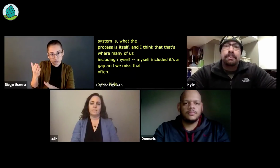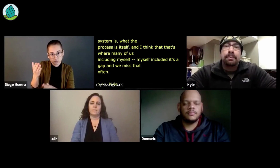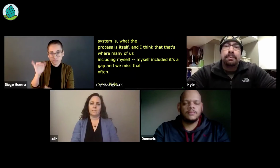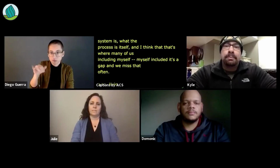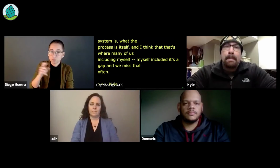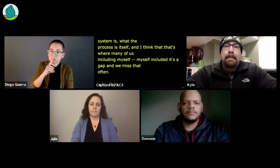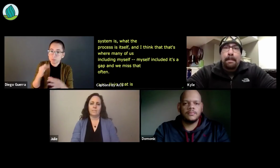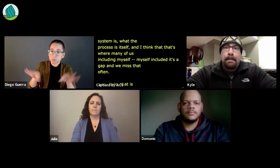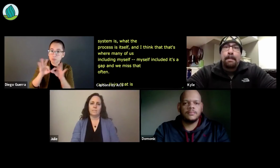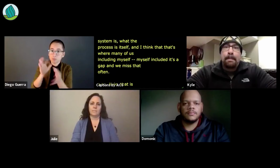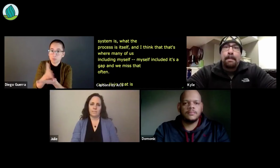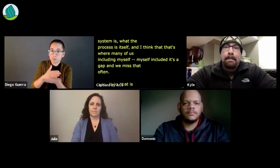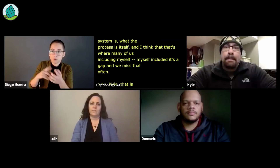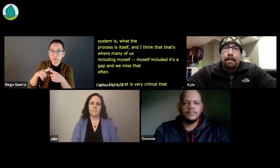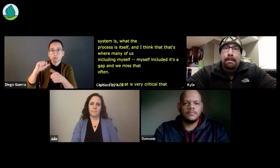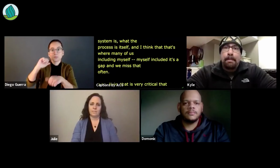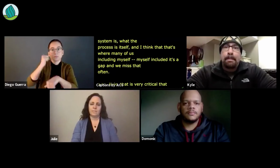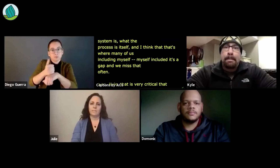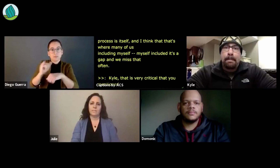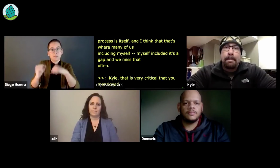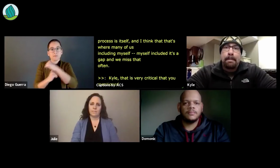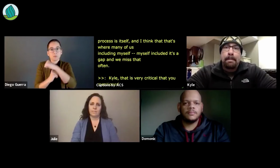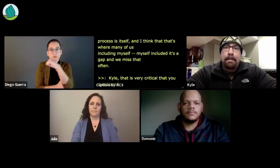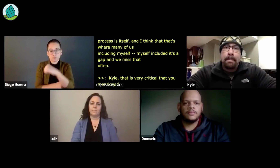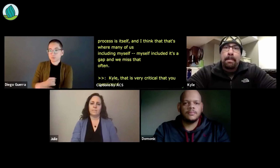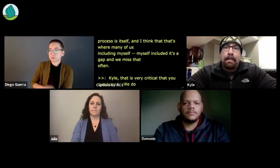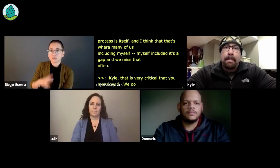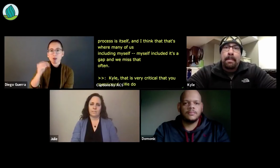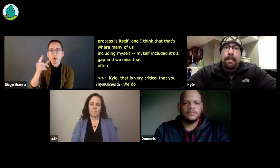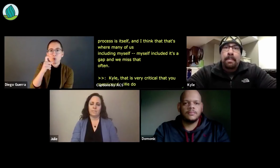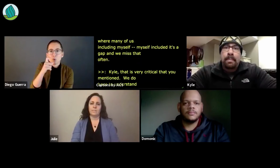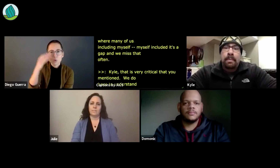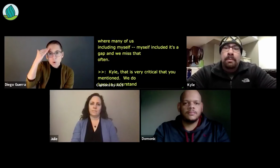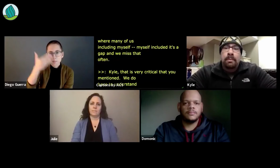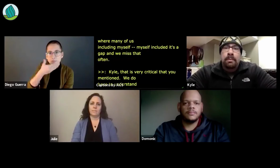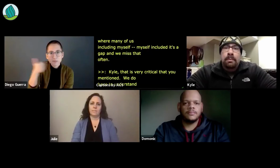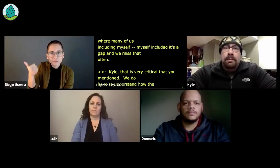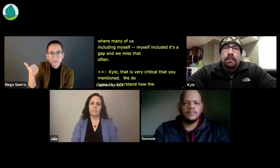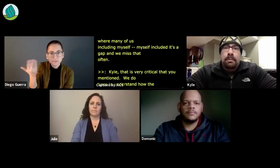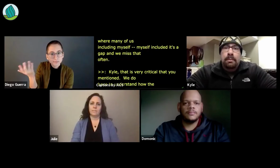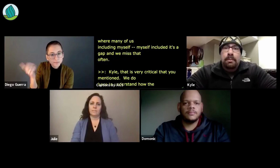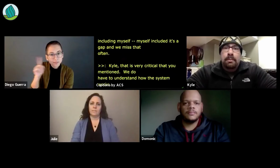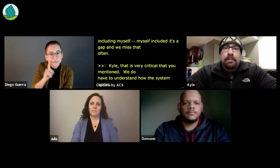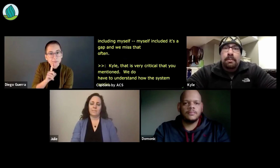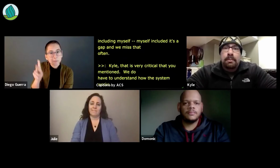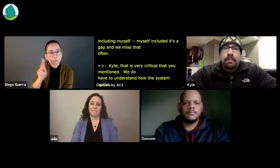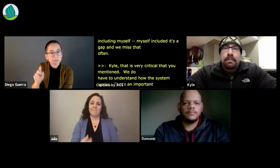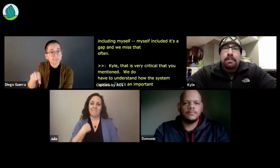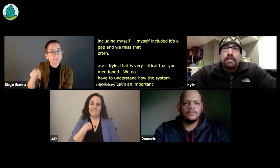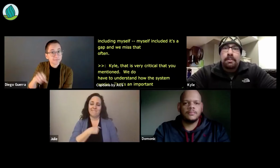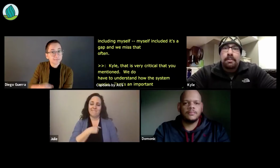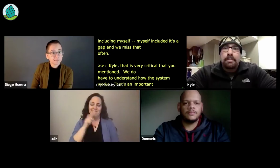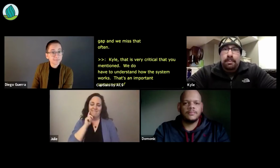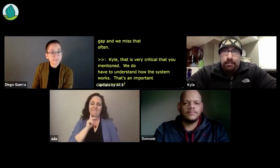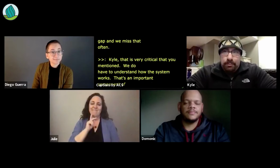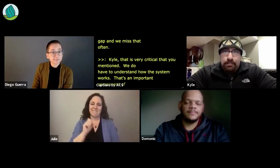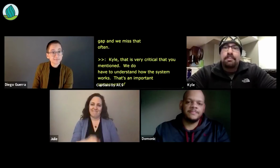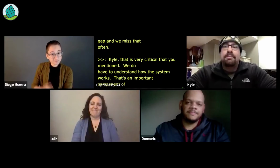That's an important component of building those foundations. And who would know best? Deaf individuals, deaf folks.